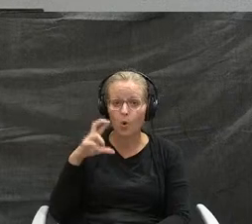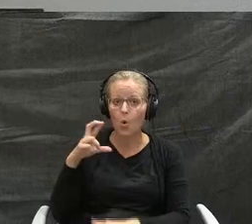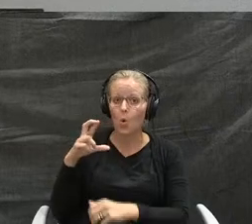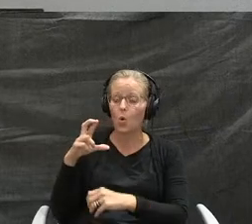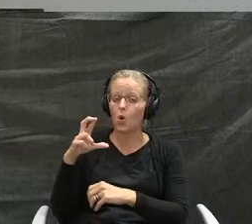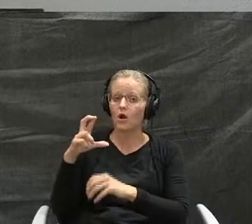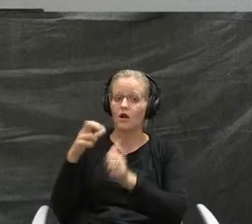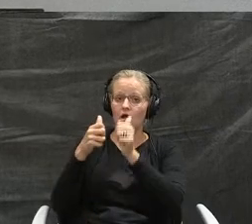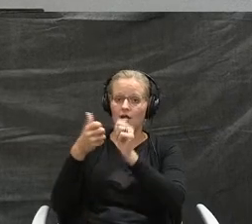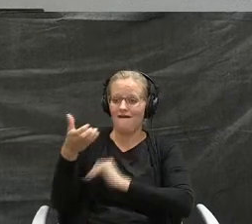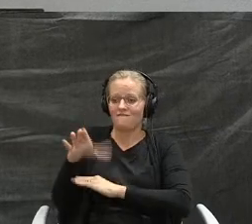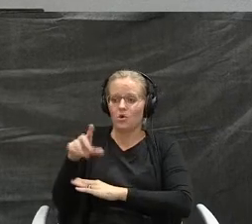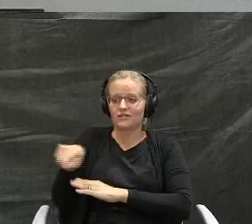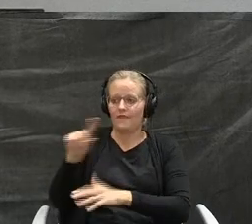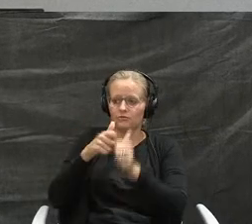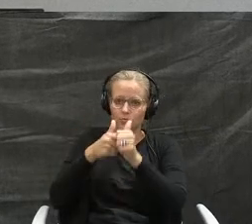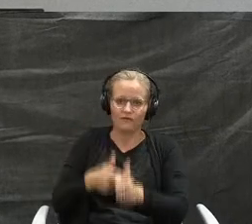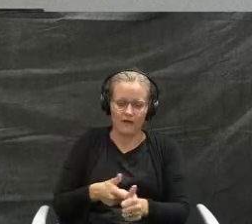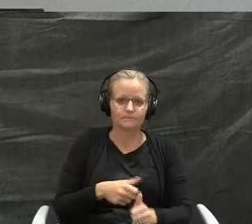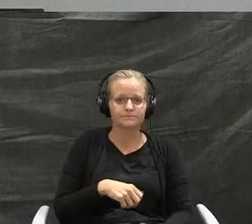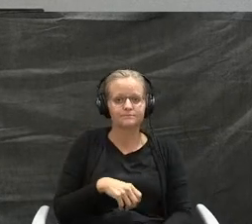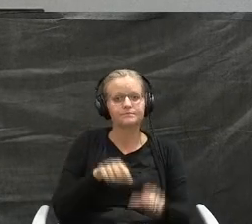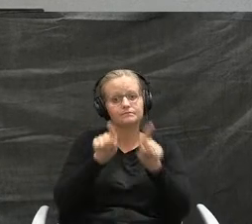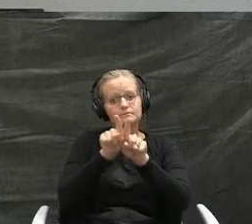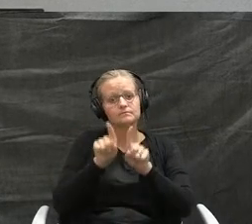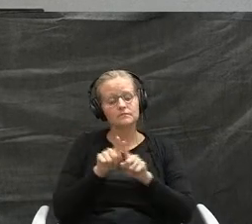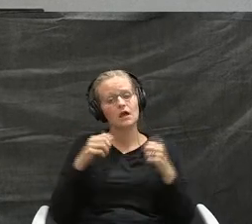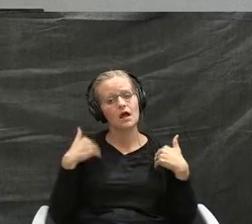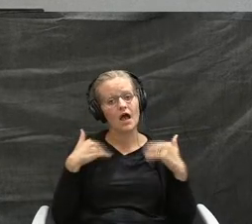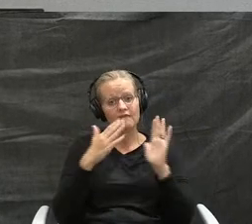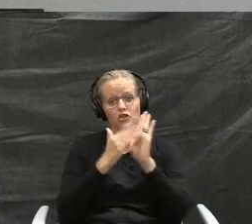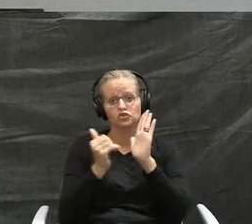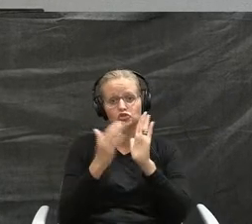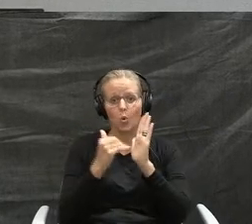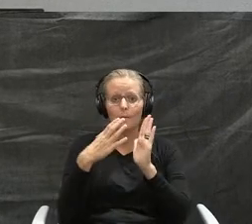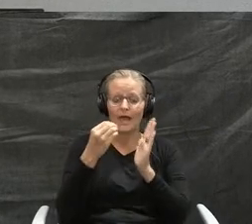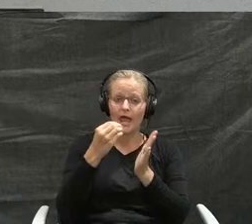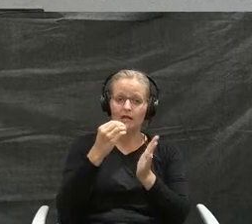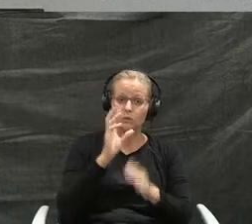also have soap and water, which is one of the best ways to keep